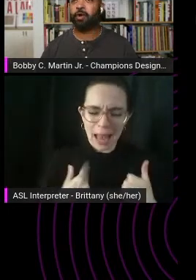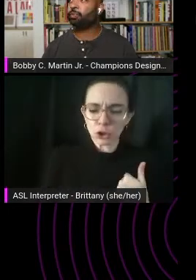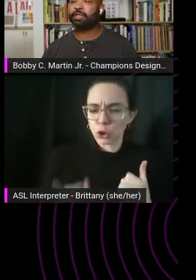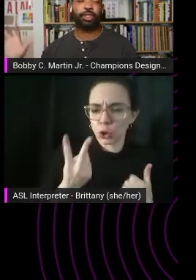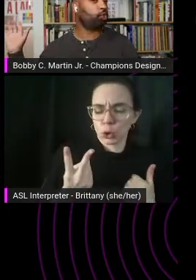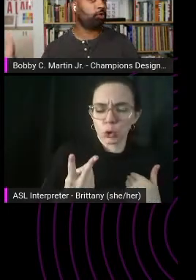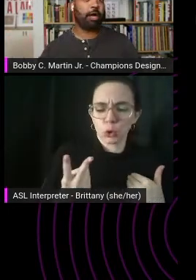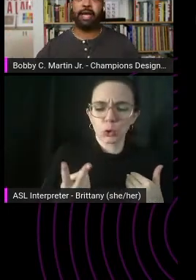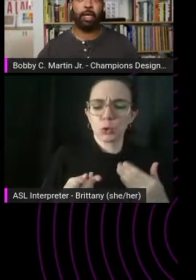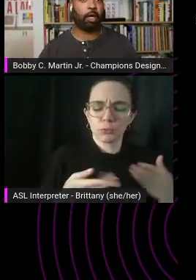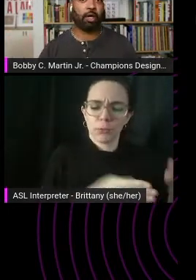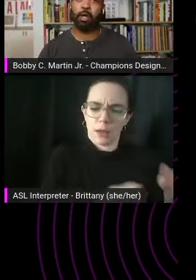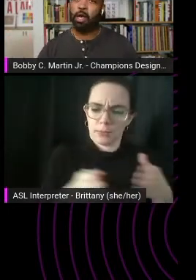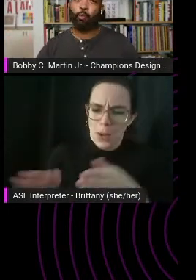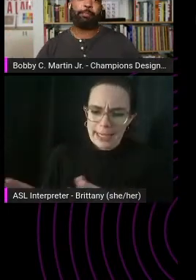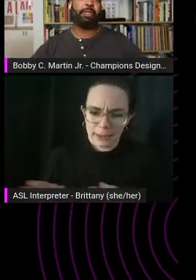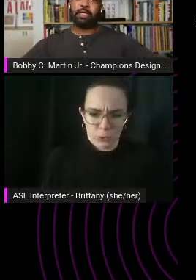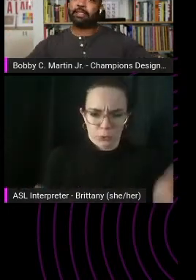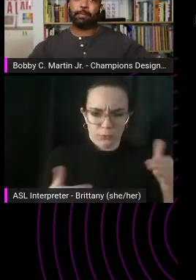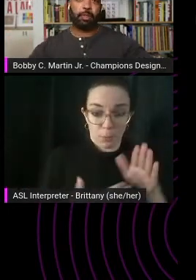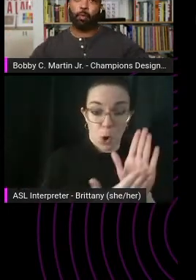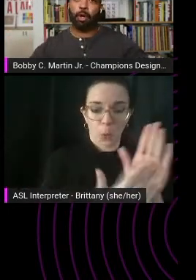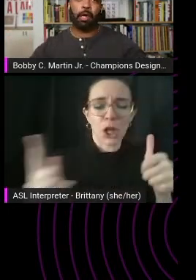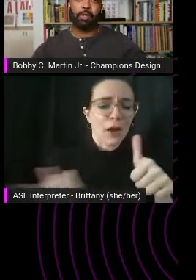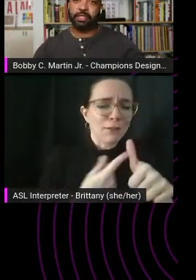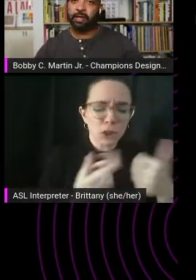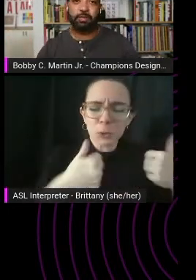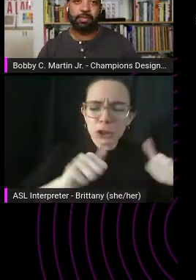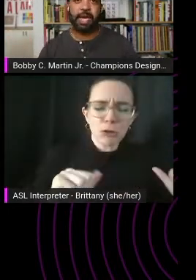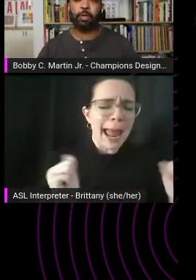First, we just try it all. We put things up on the wall. We tear them down.